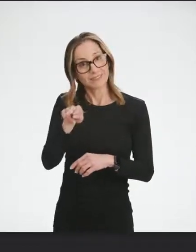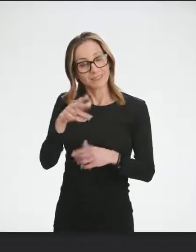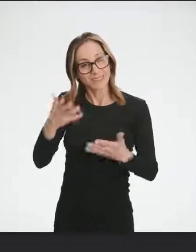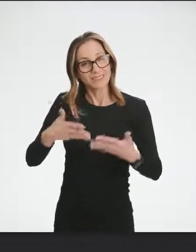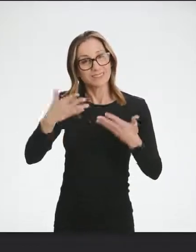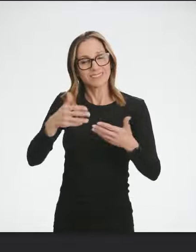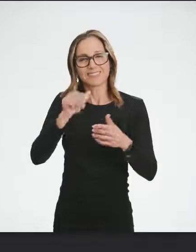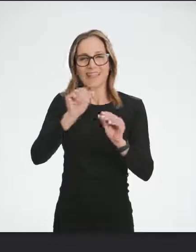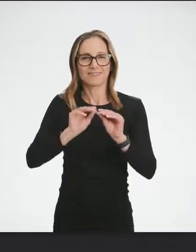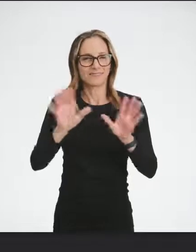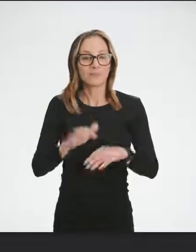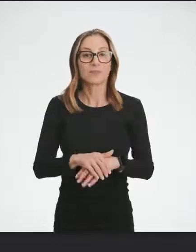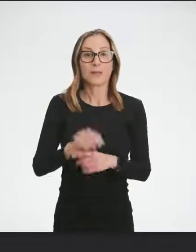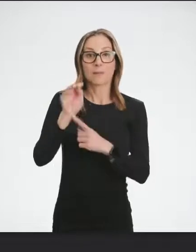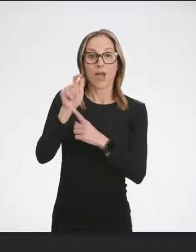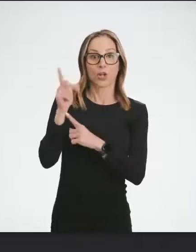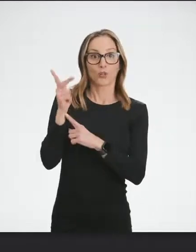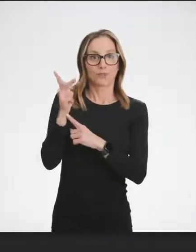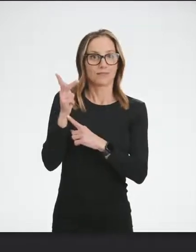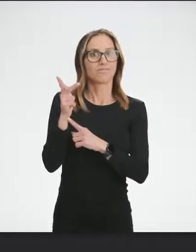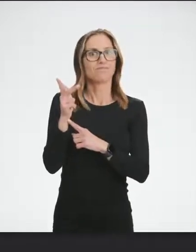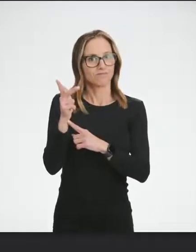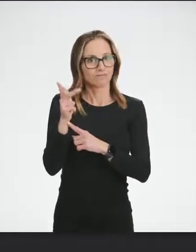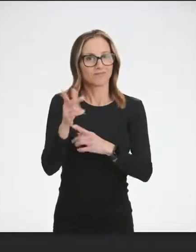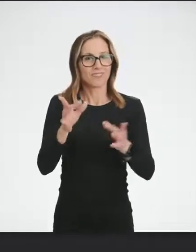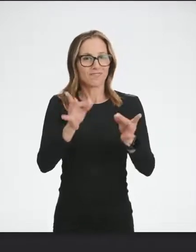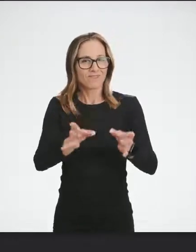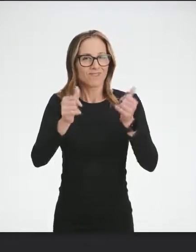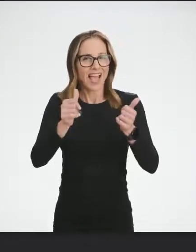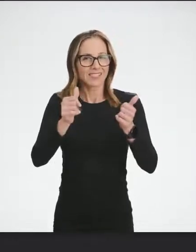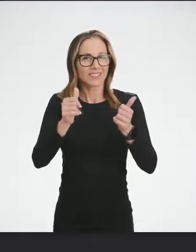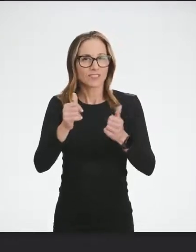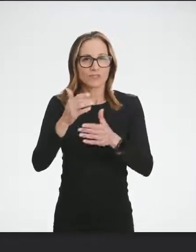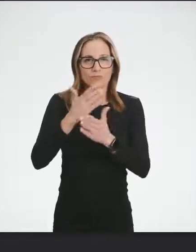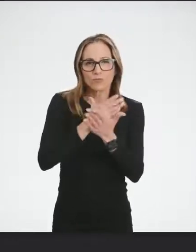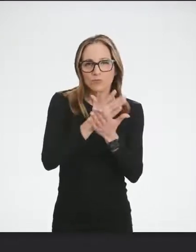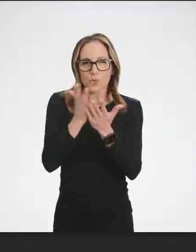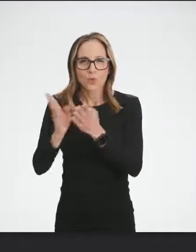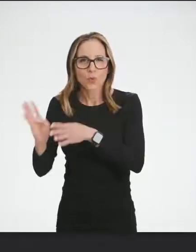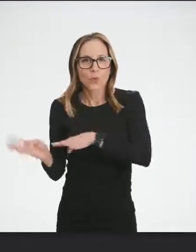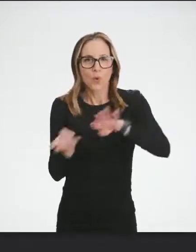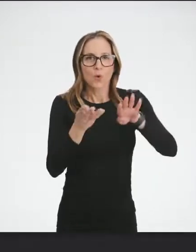Metal 3 introduces fast resource loading with the Metal IO API that takes advantage of the